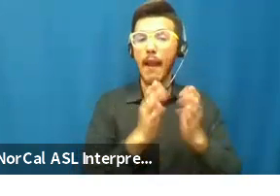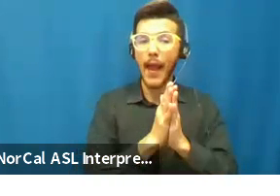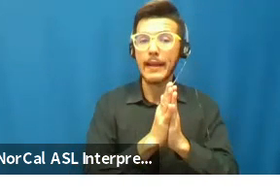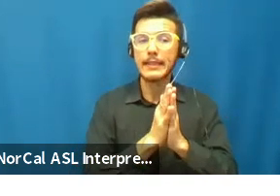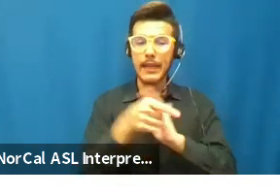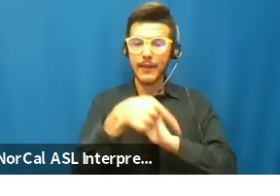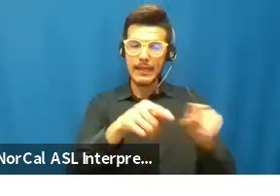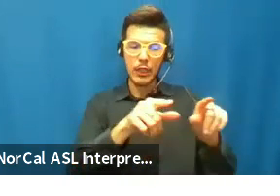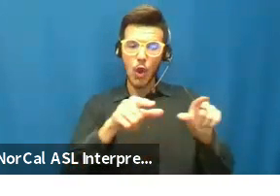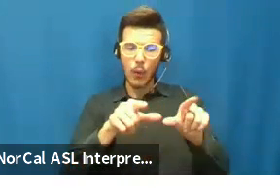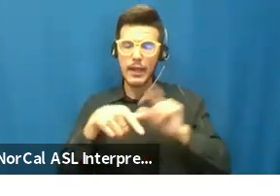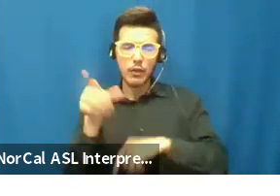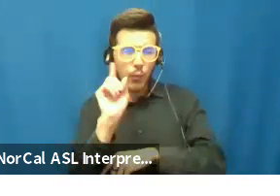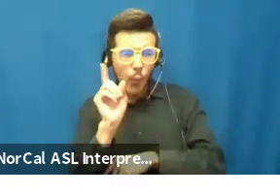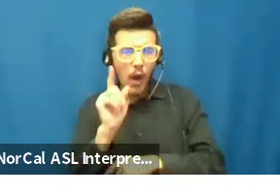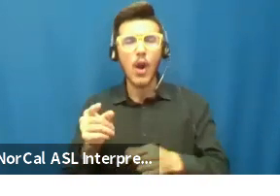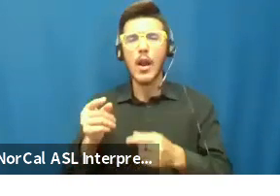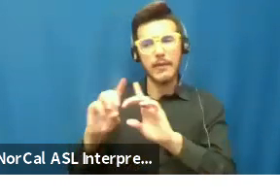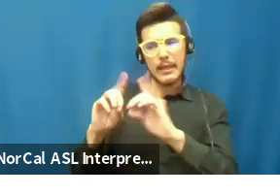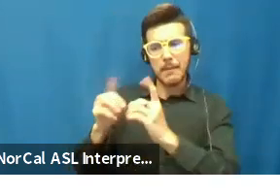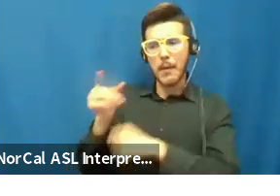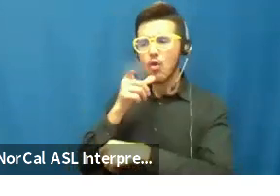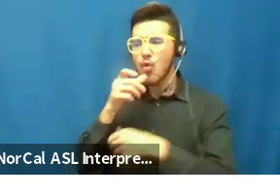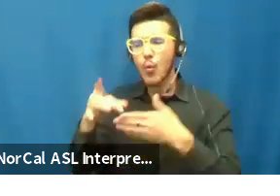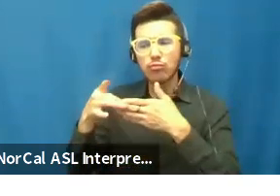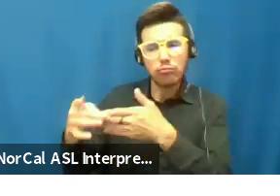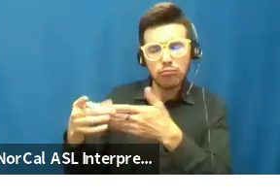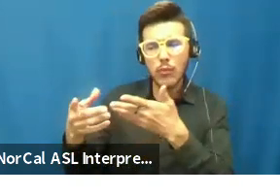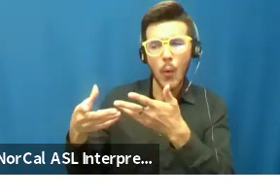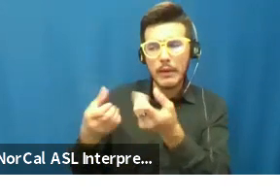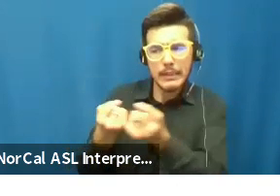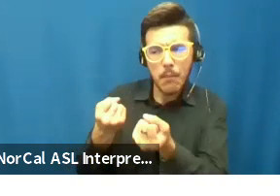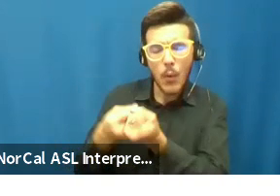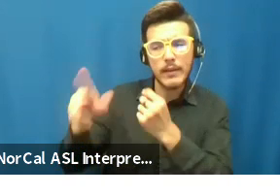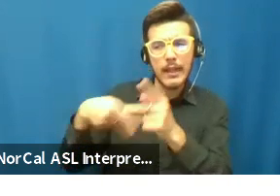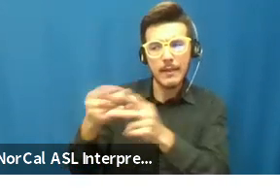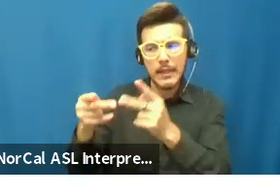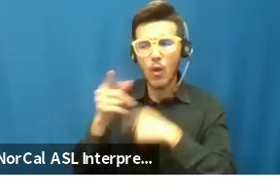what departments are hosting these positions and supporting these positions. Again, to my surprise,